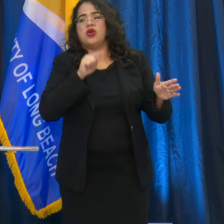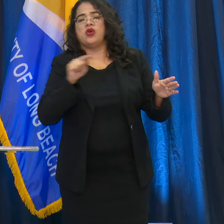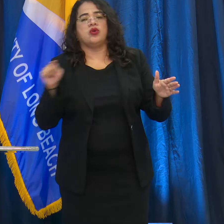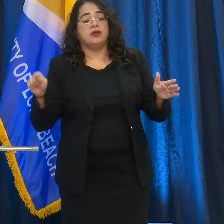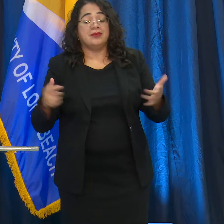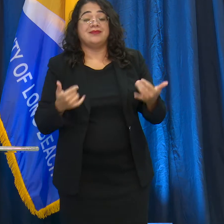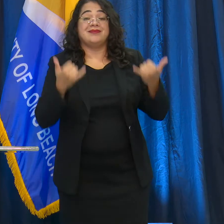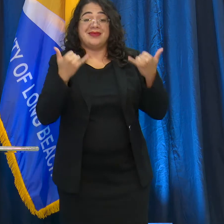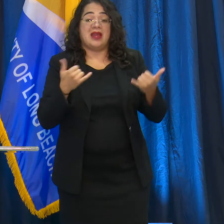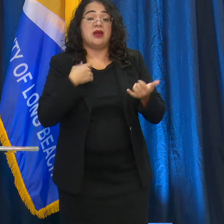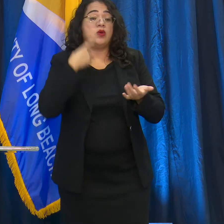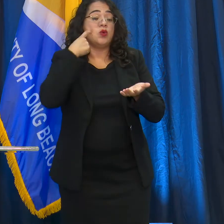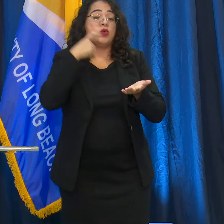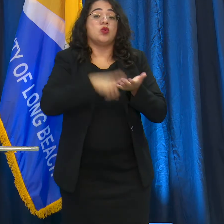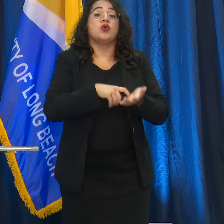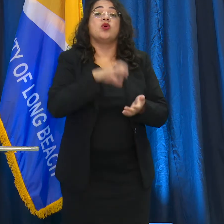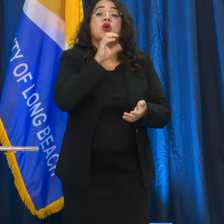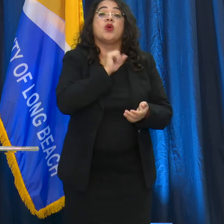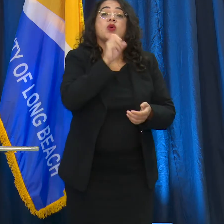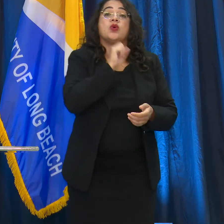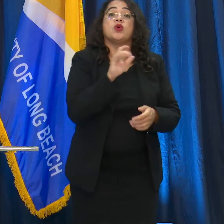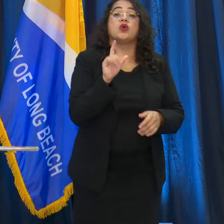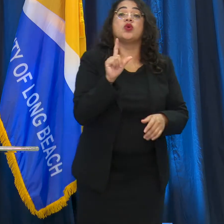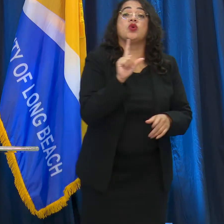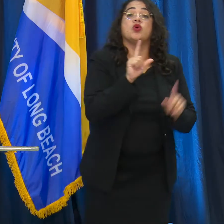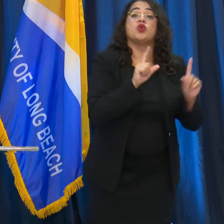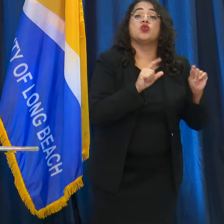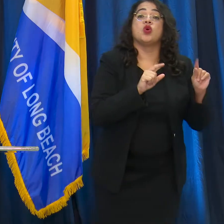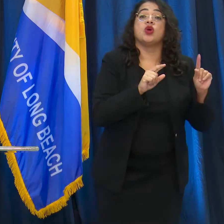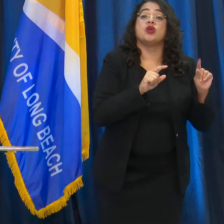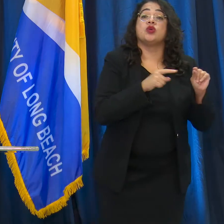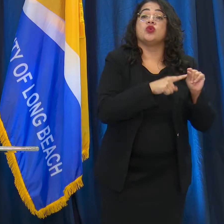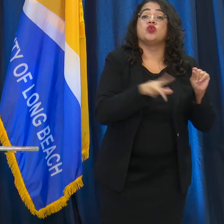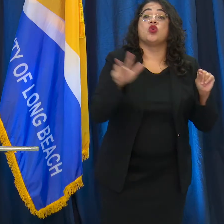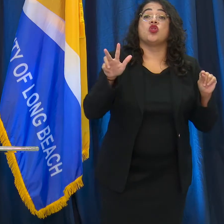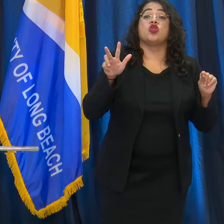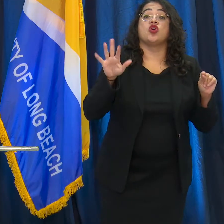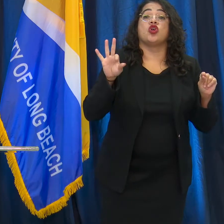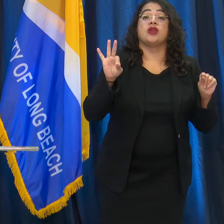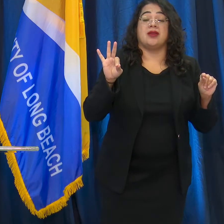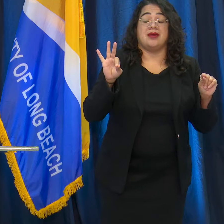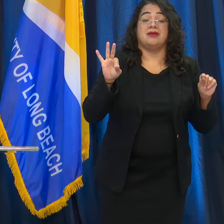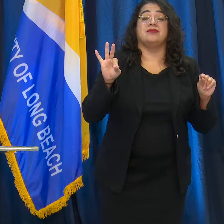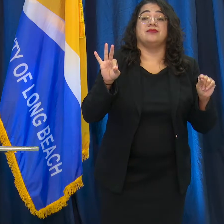hospitalizations for those who are ages 20 to 39. 56% of all of our